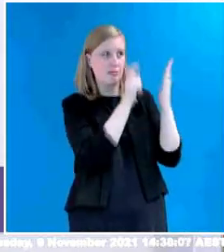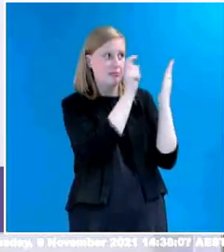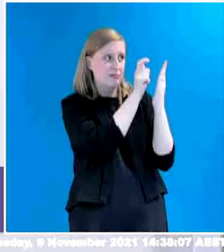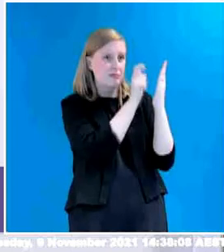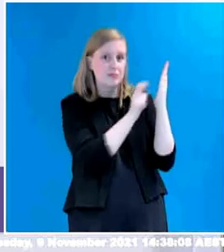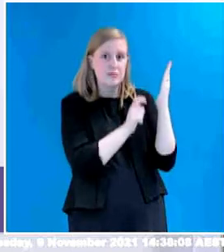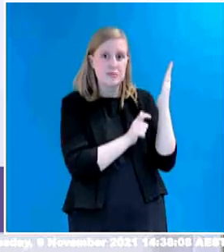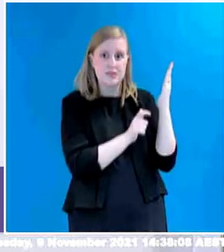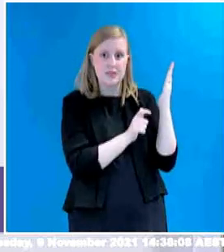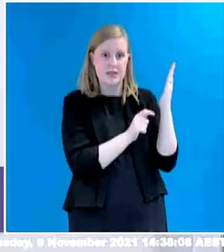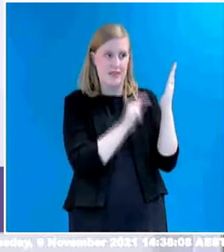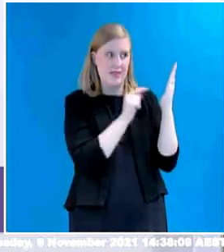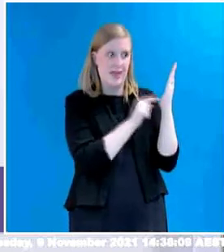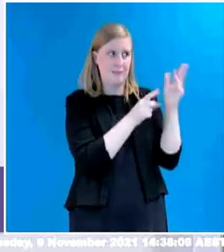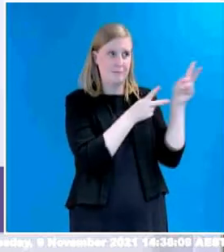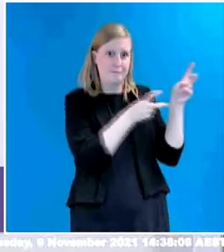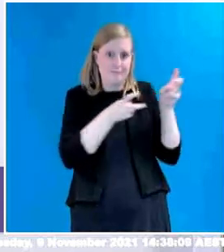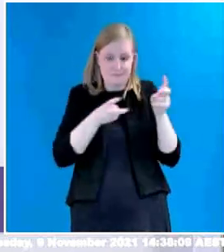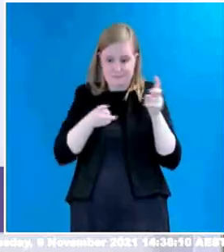going to work effectively?